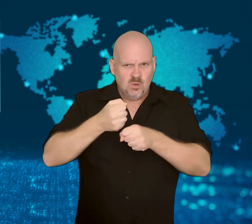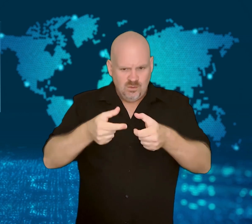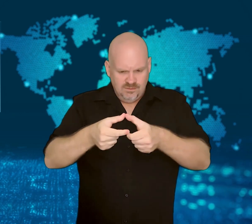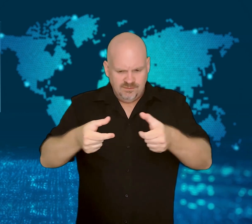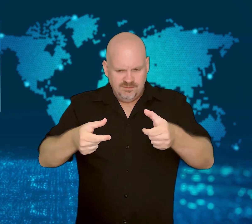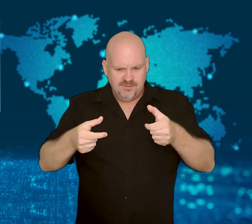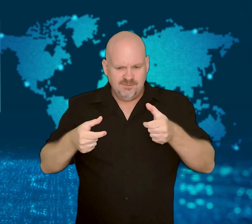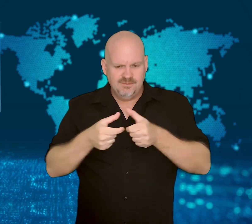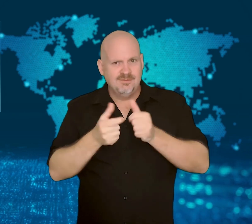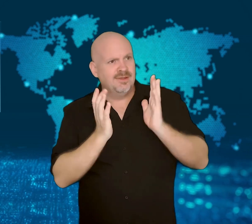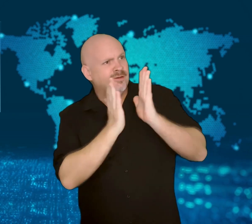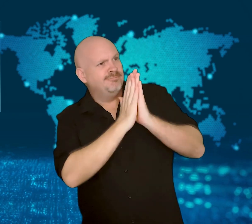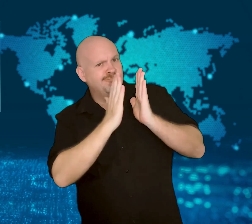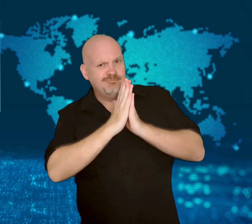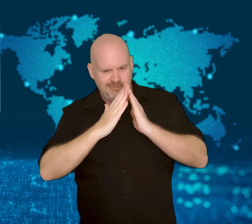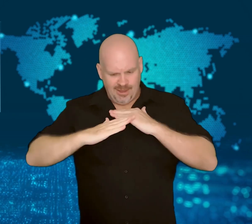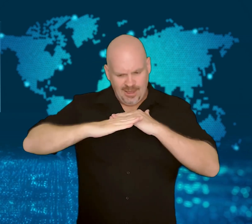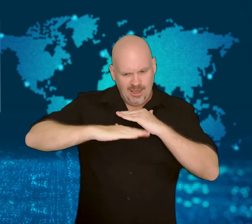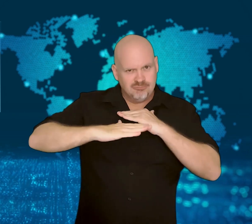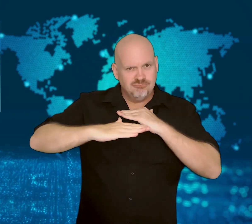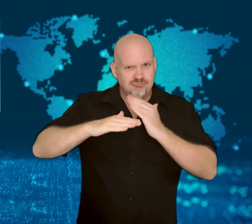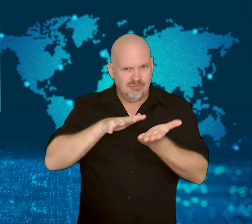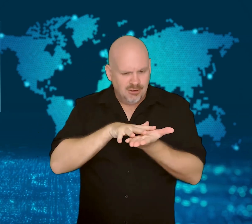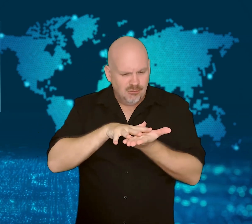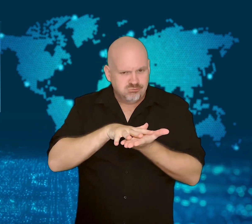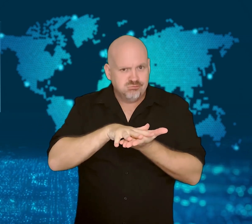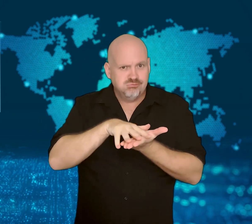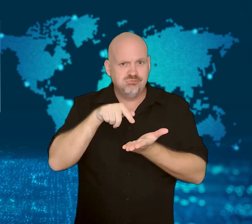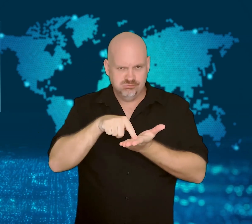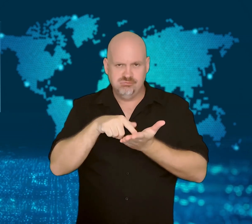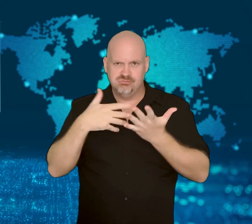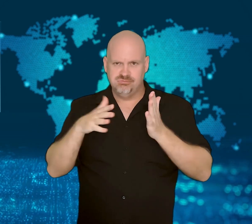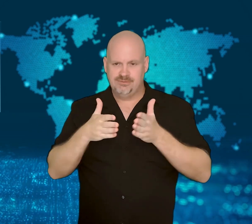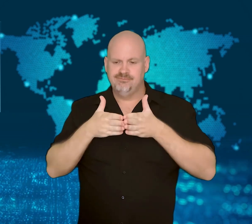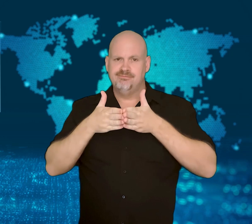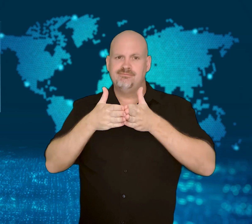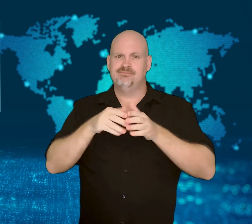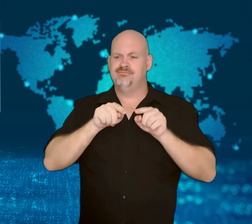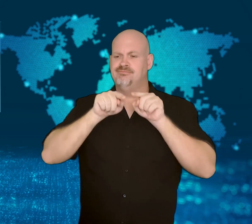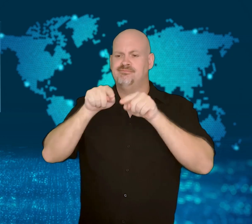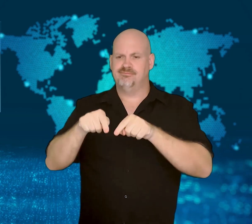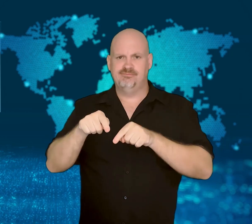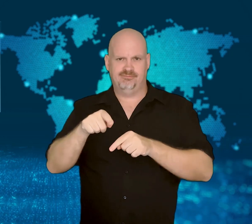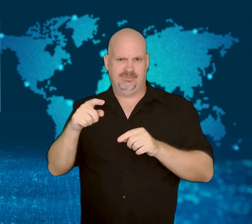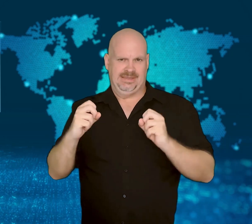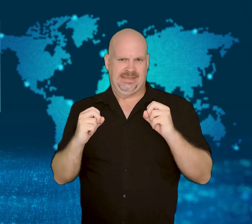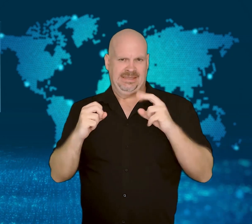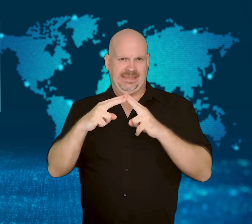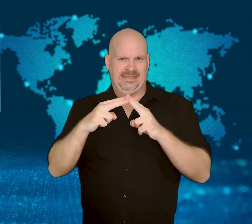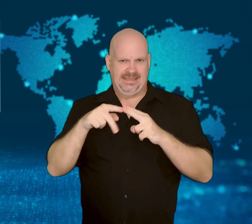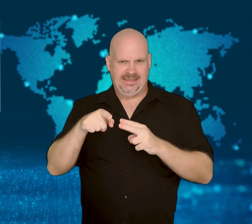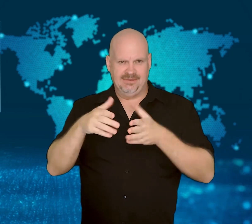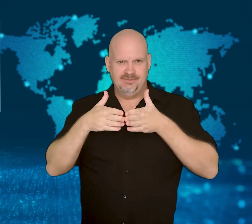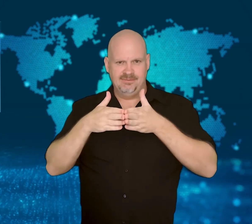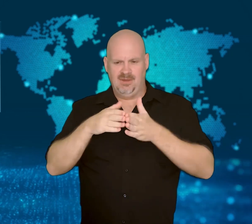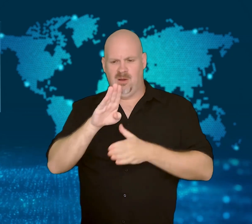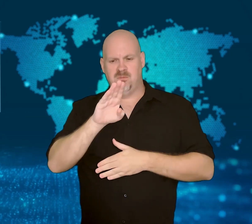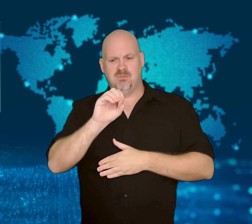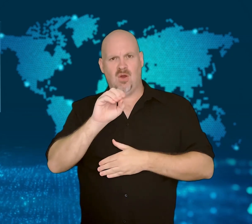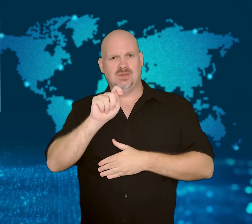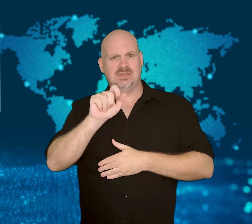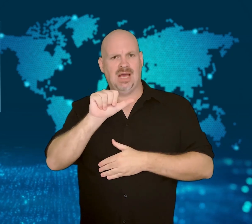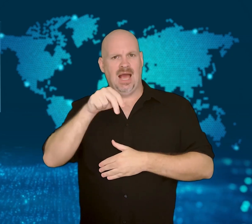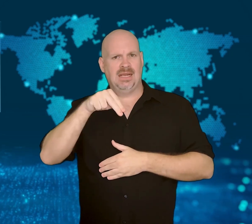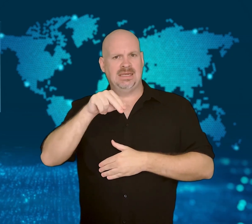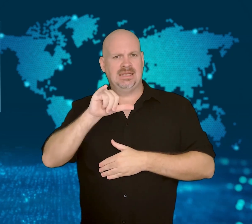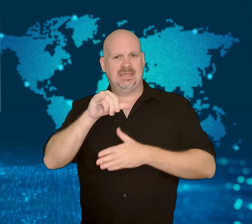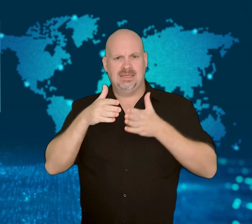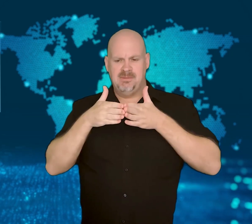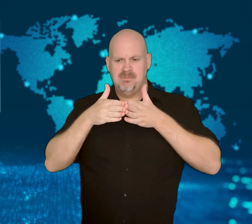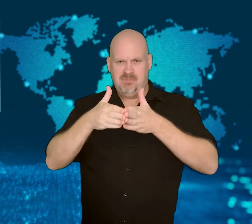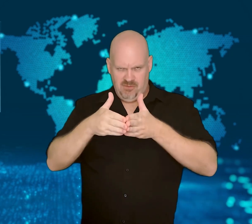Hidden within marble stone slabs from the United Arab Emirates (UAE), authorities